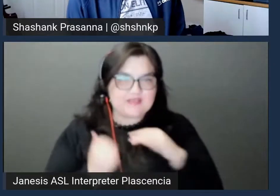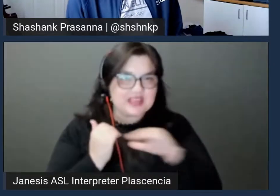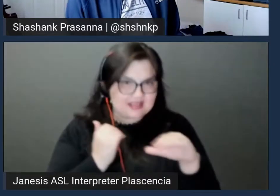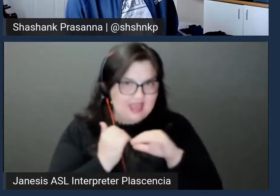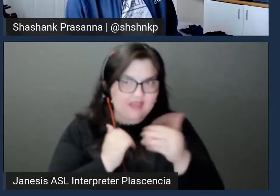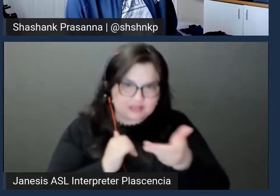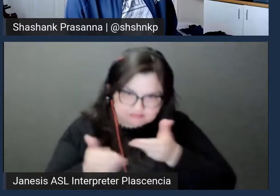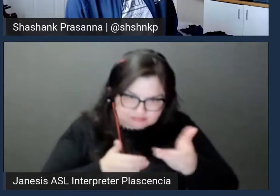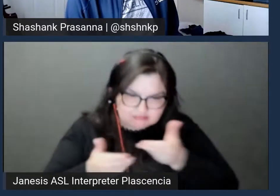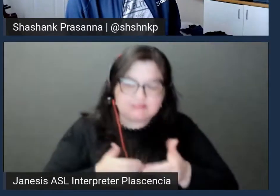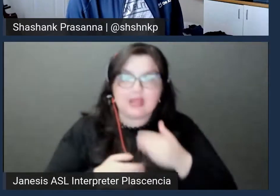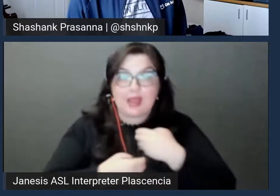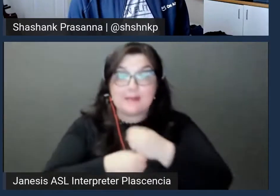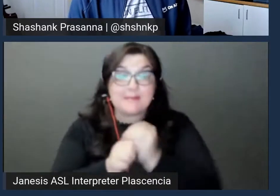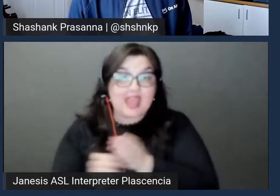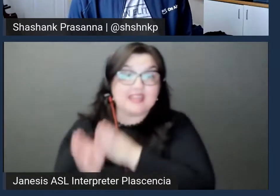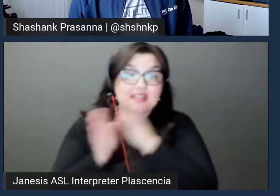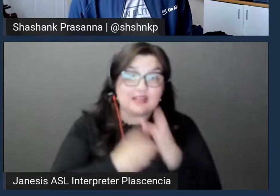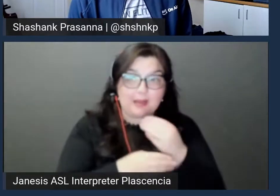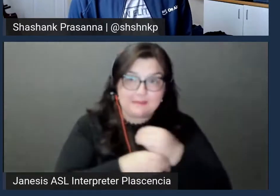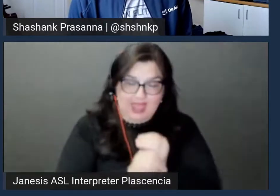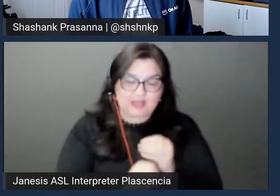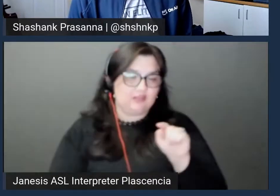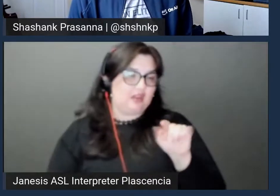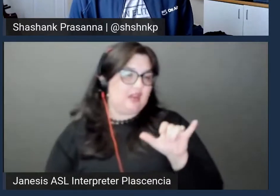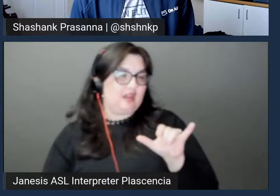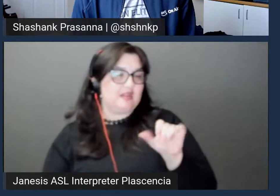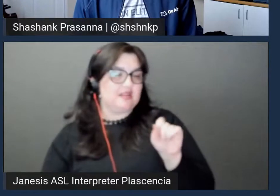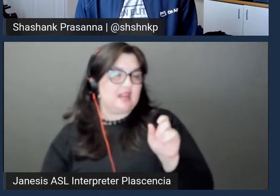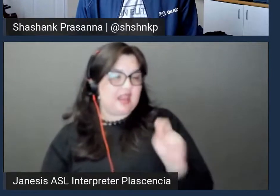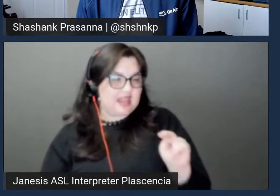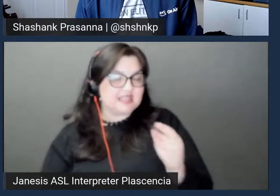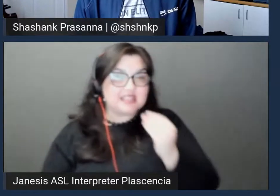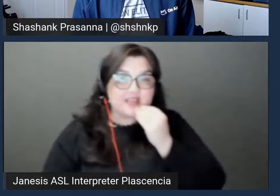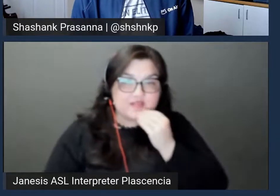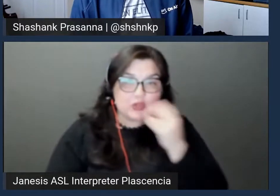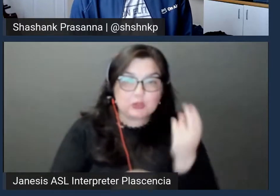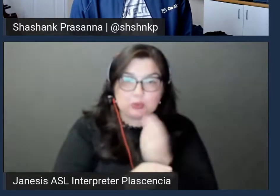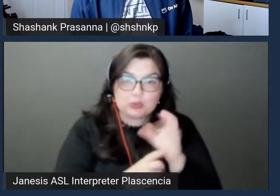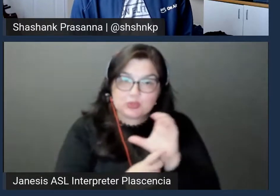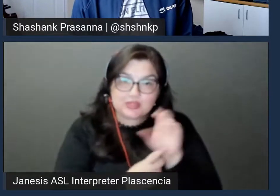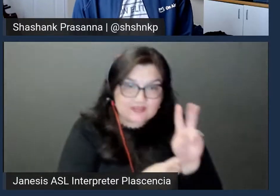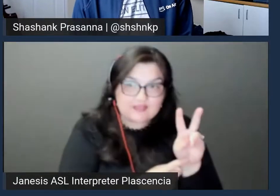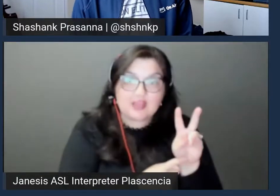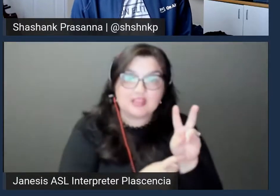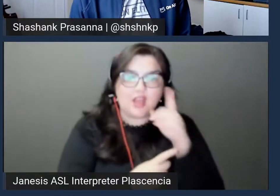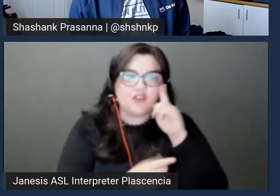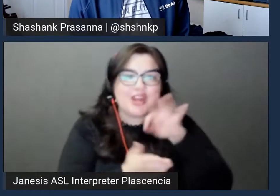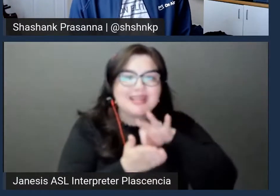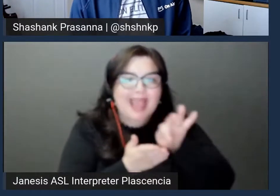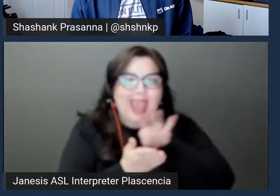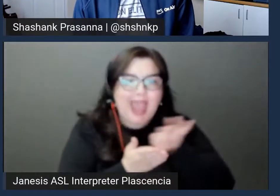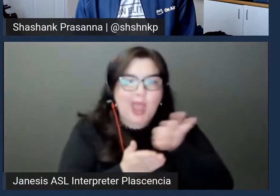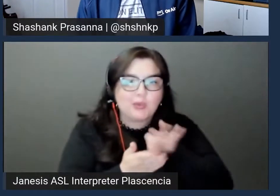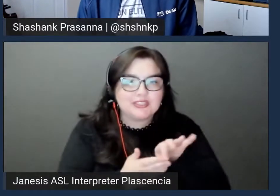we have customers such as Tyson Foods that are using computer vision for counting chicken nuggets in their factories.